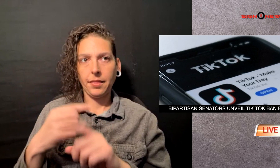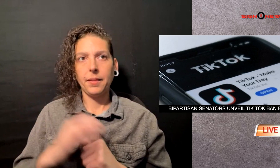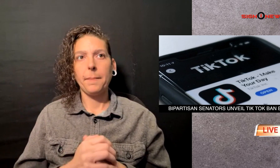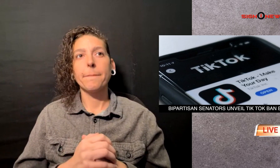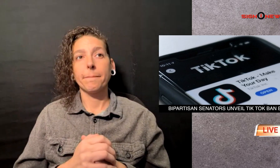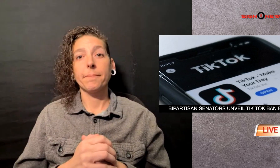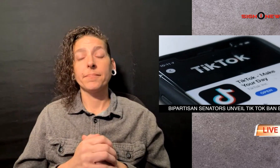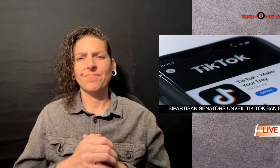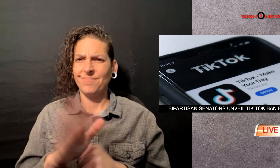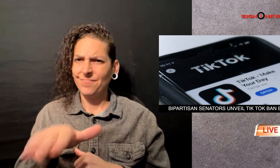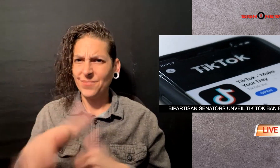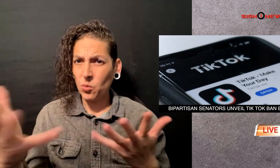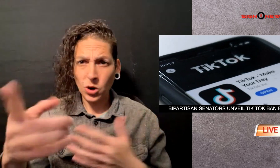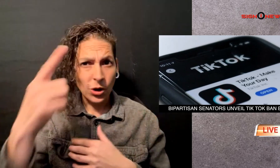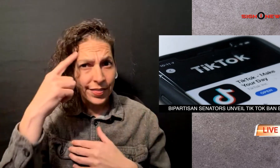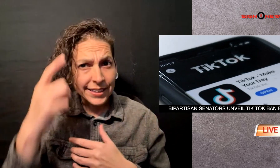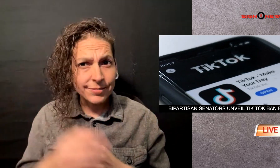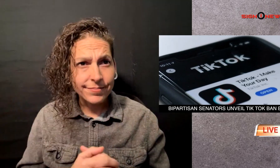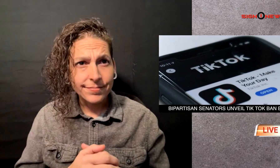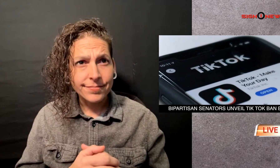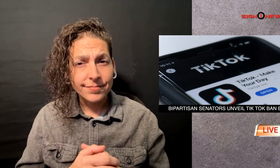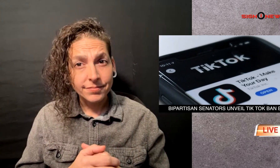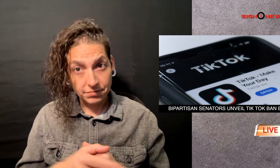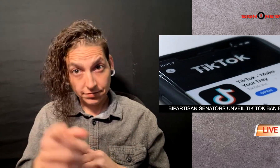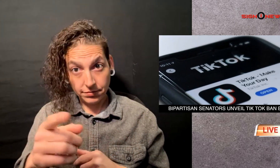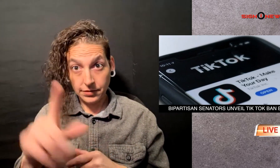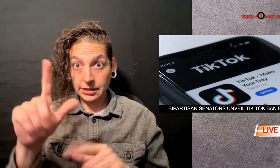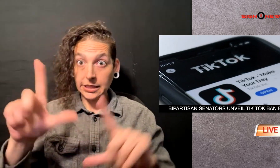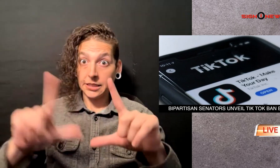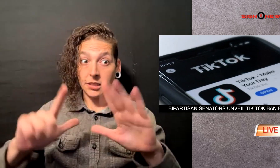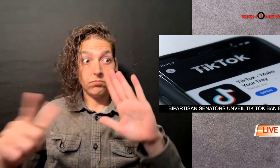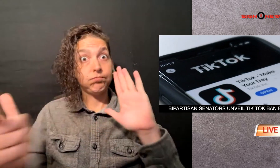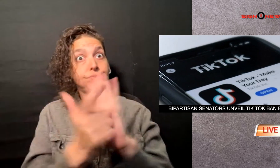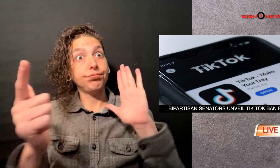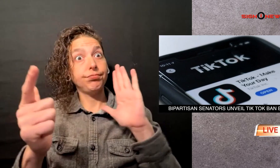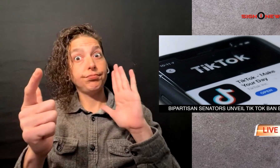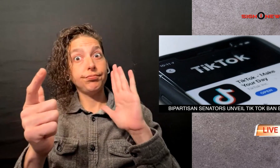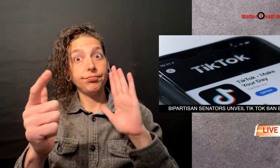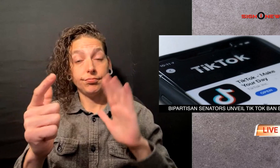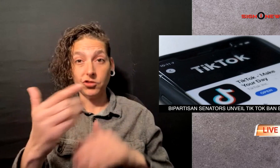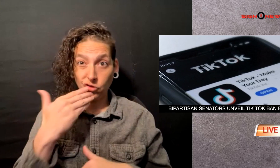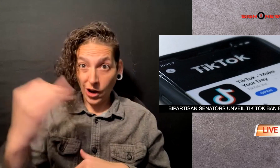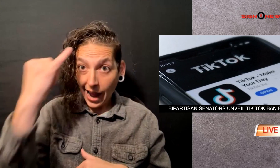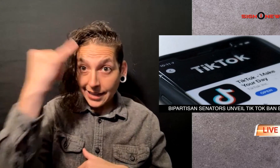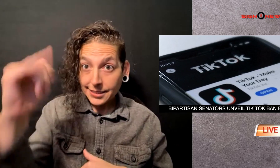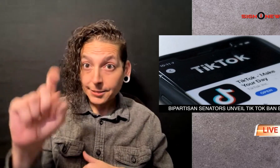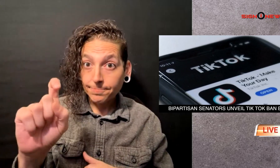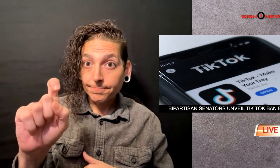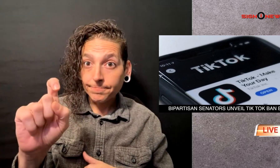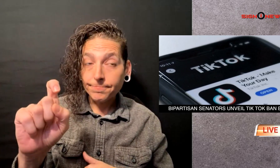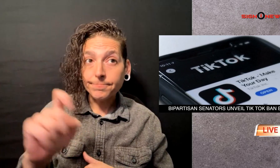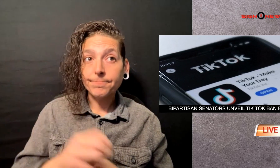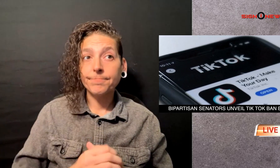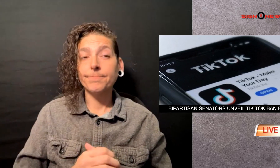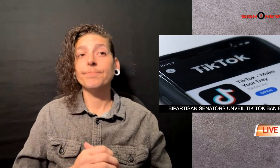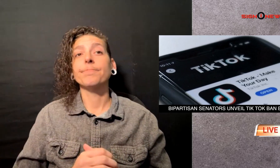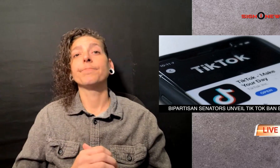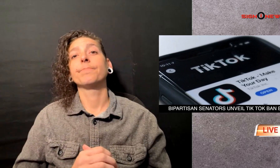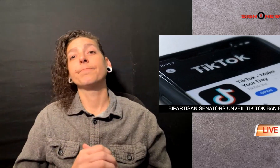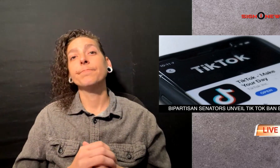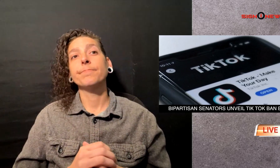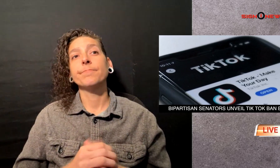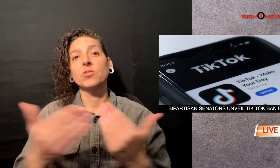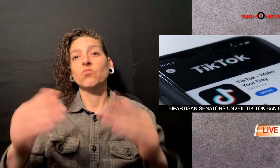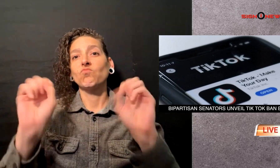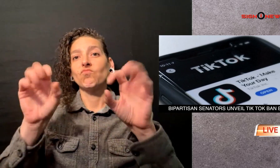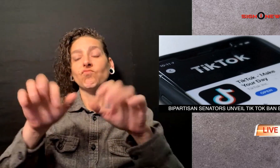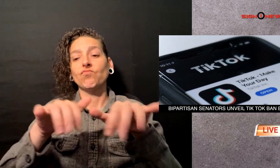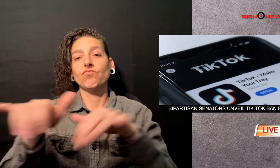so what you think is banning TikTok a good idea share your comments